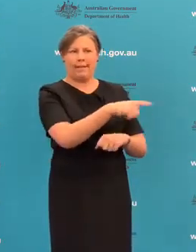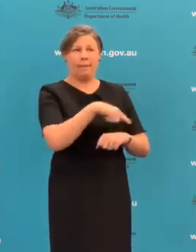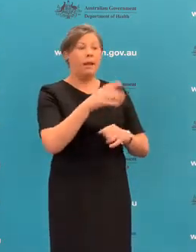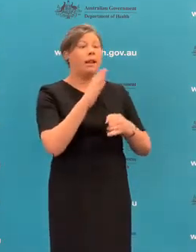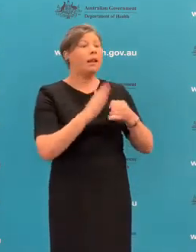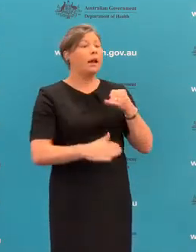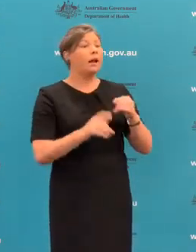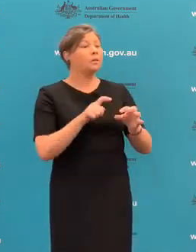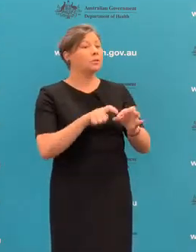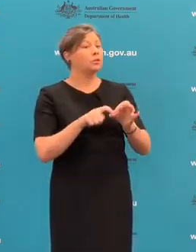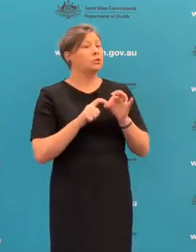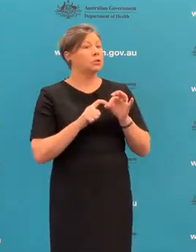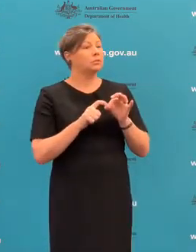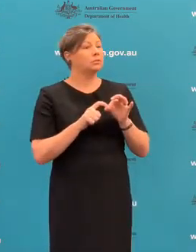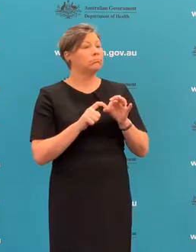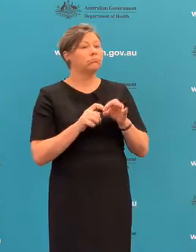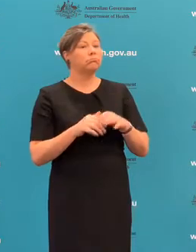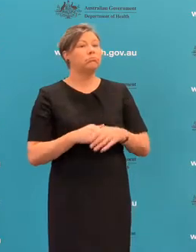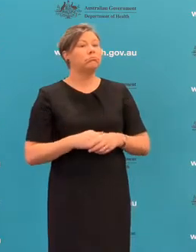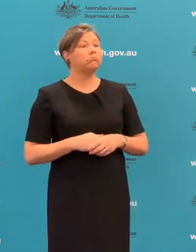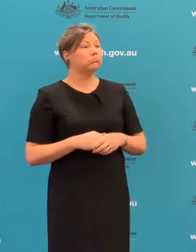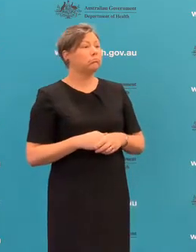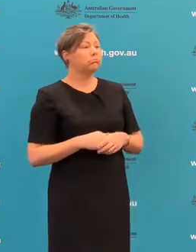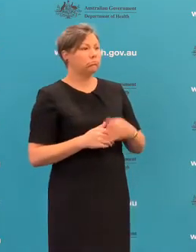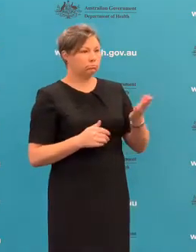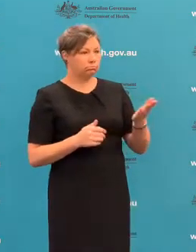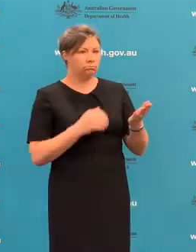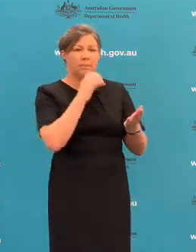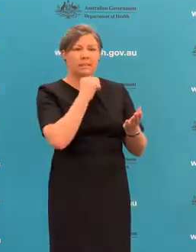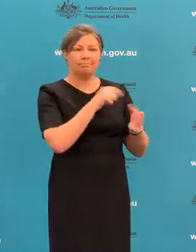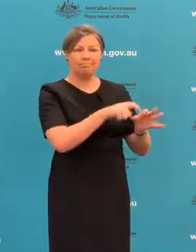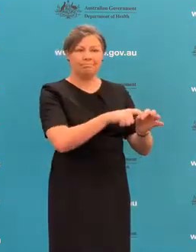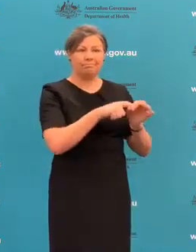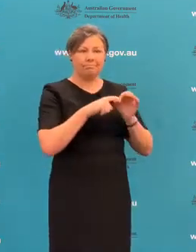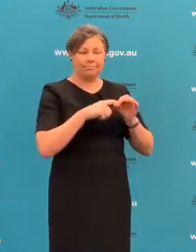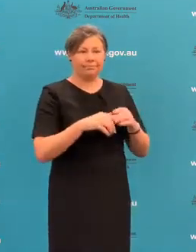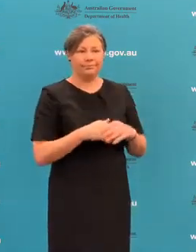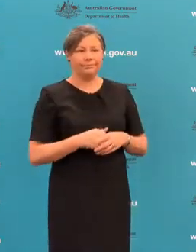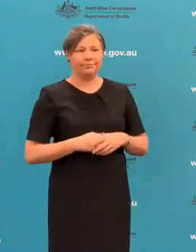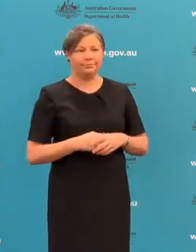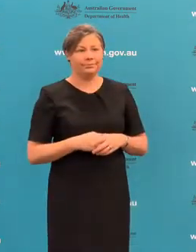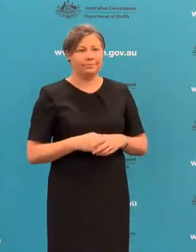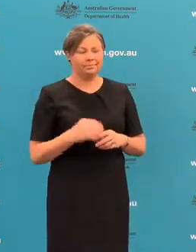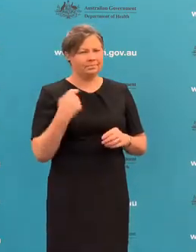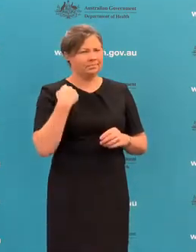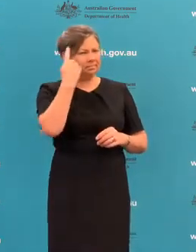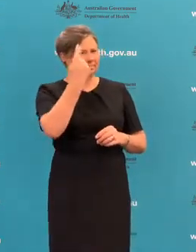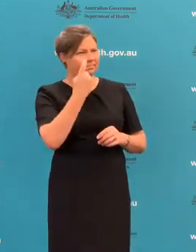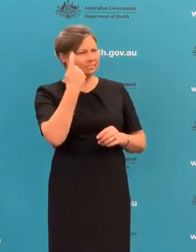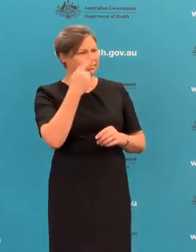Reporter: I was just wondering if you know about the possible incident